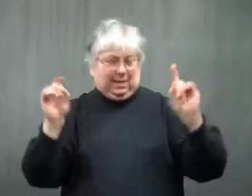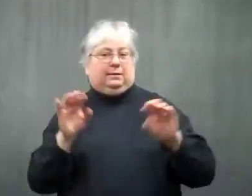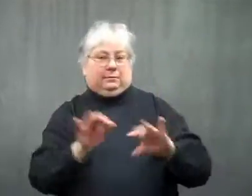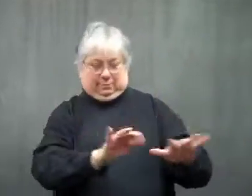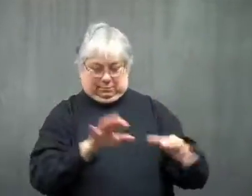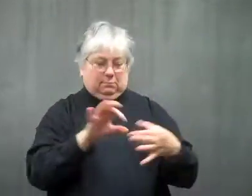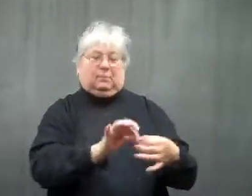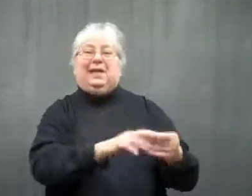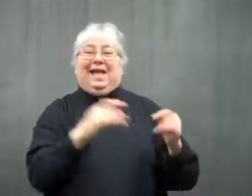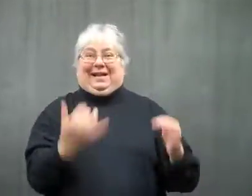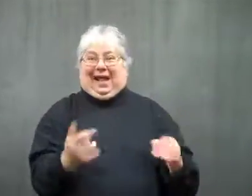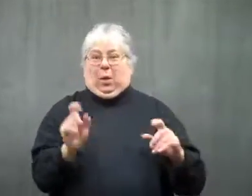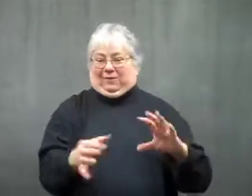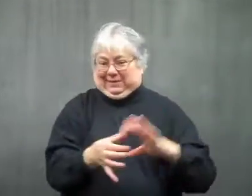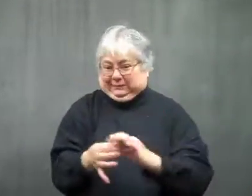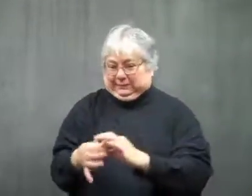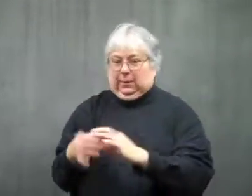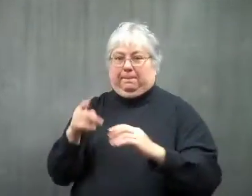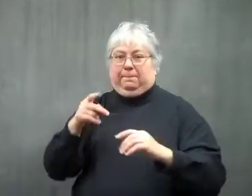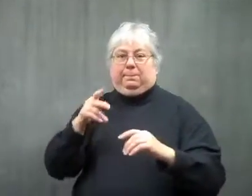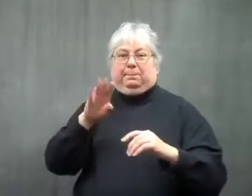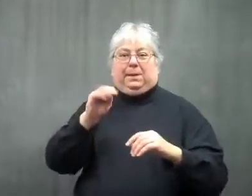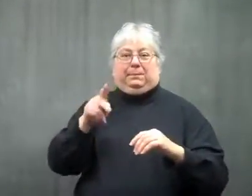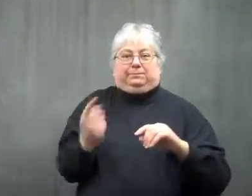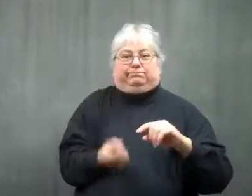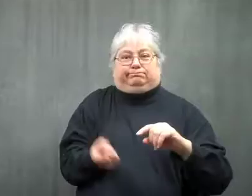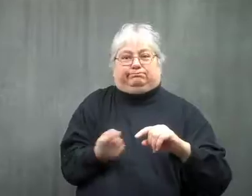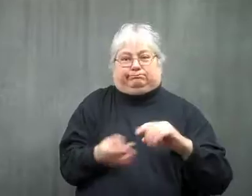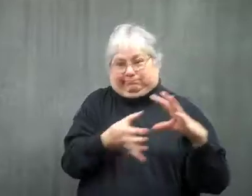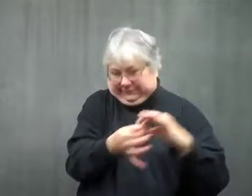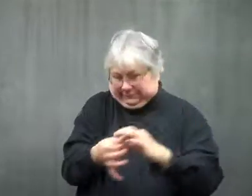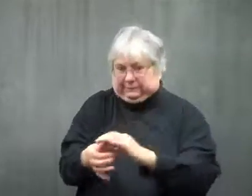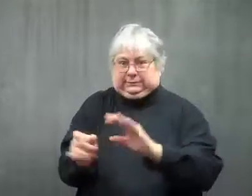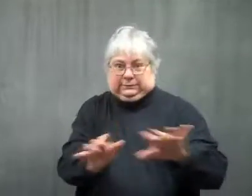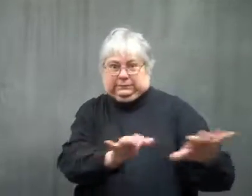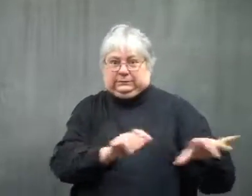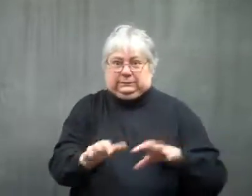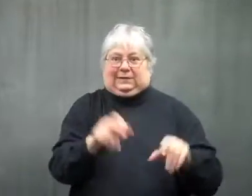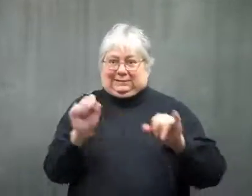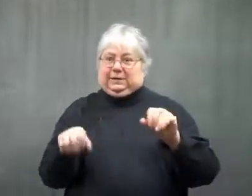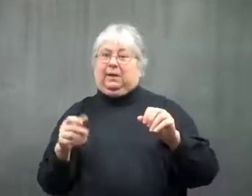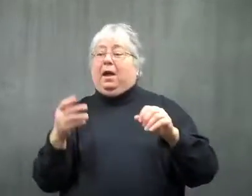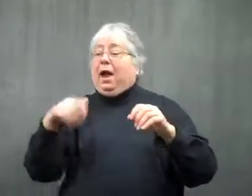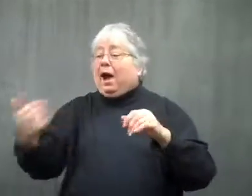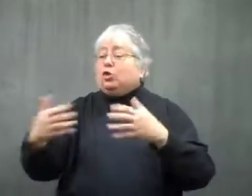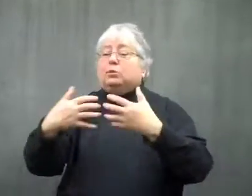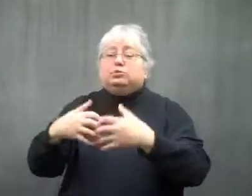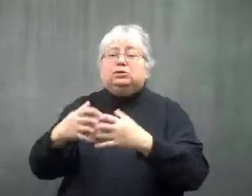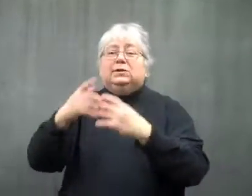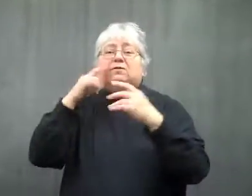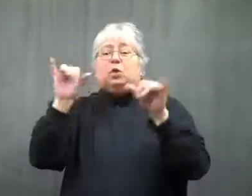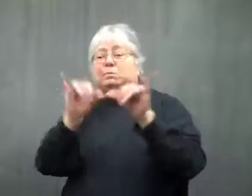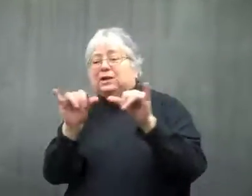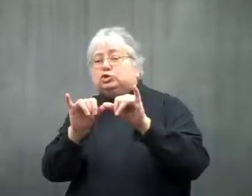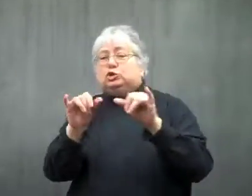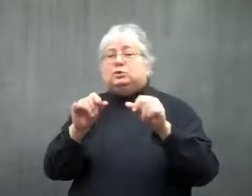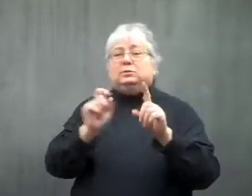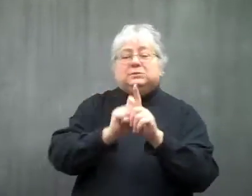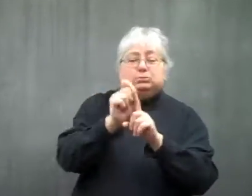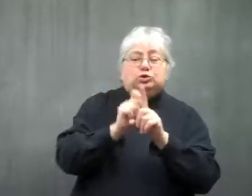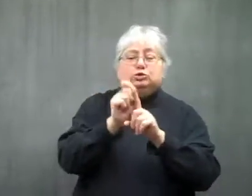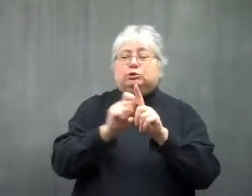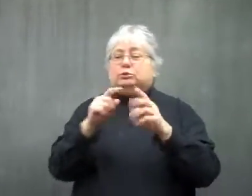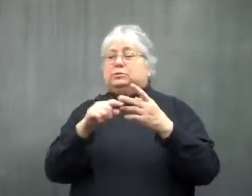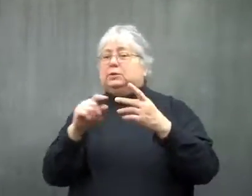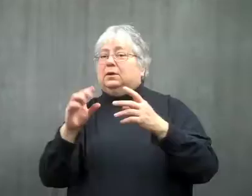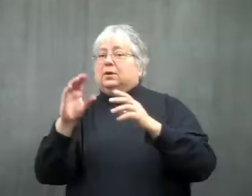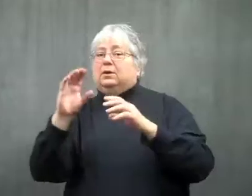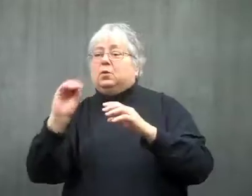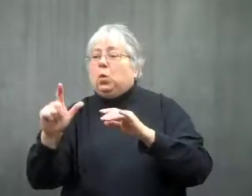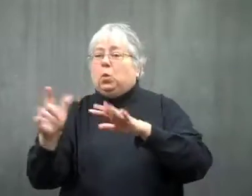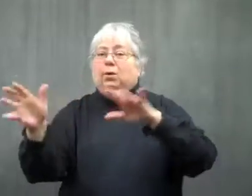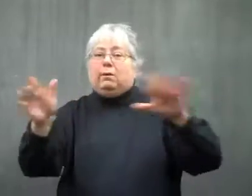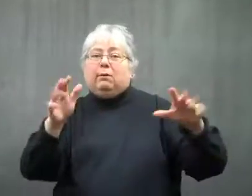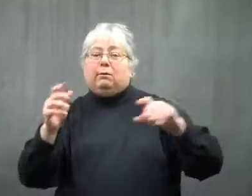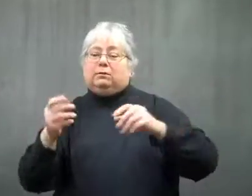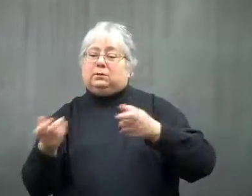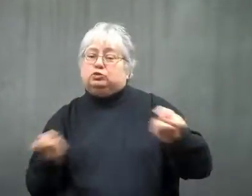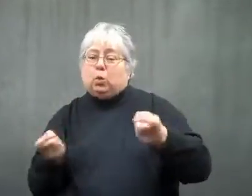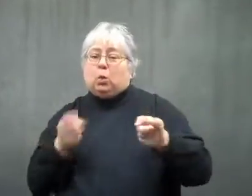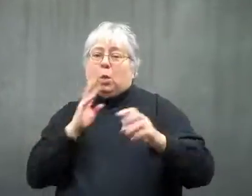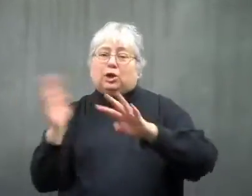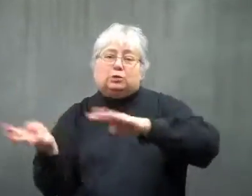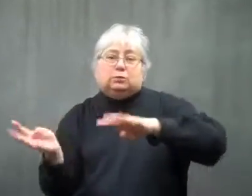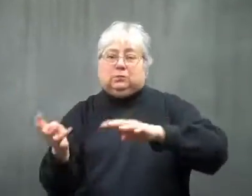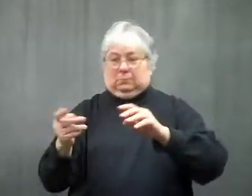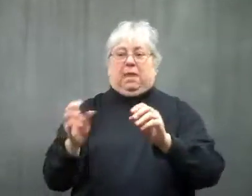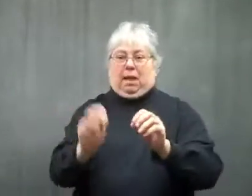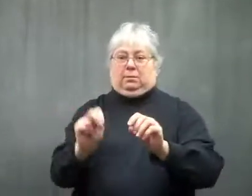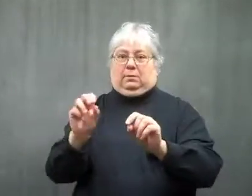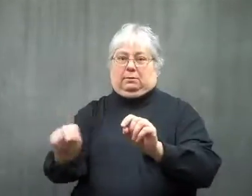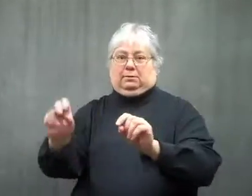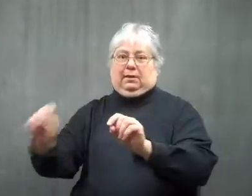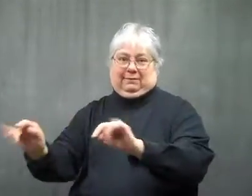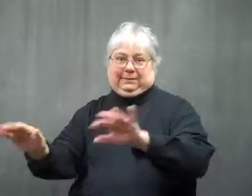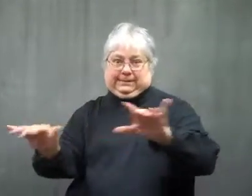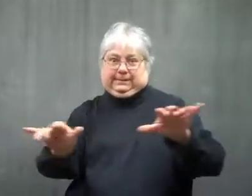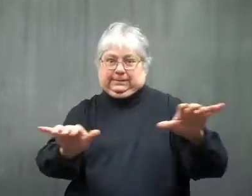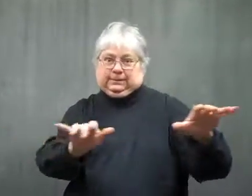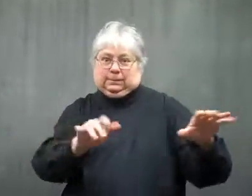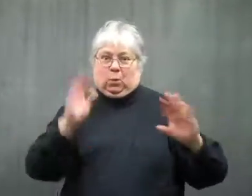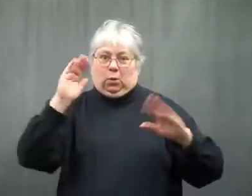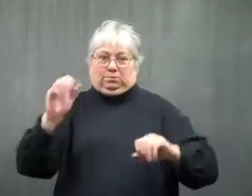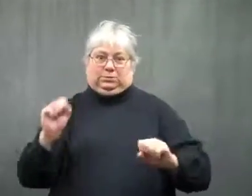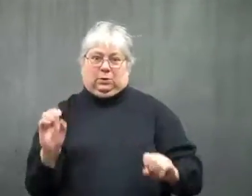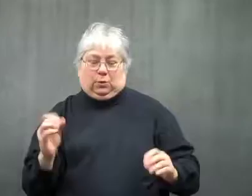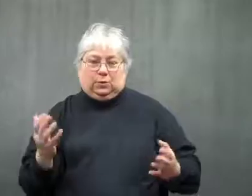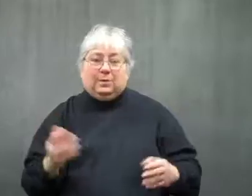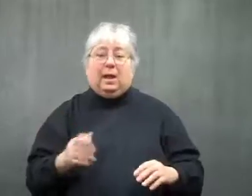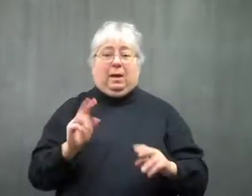Now they have to connect the pumps and other instruments for measuring the temperature.